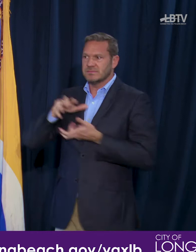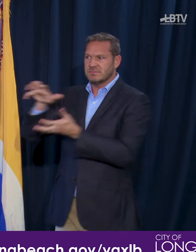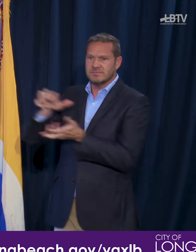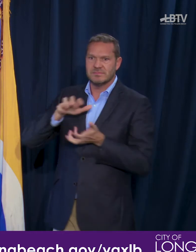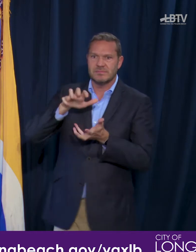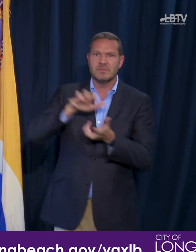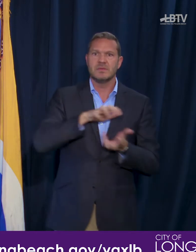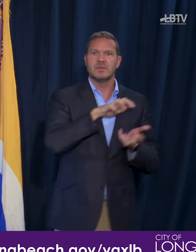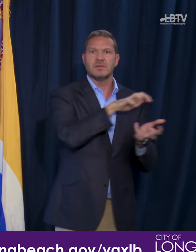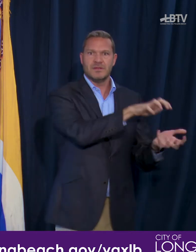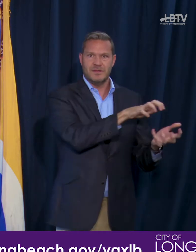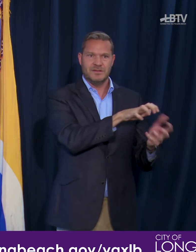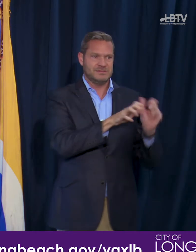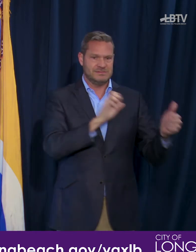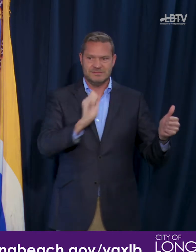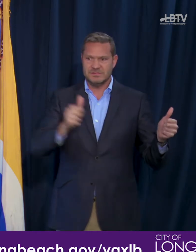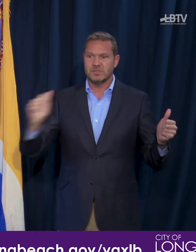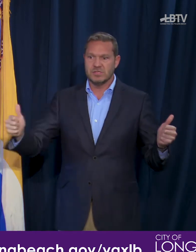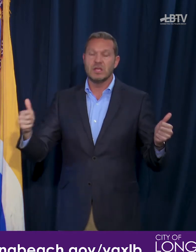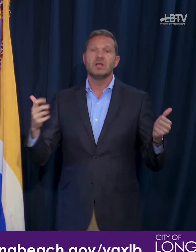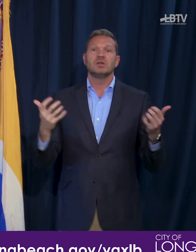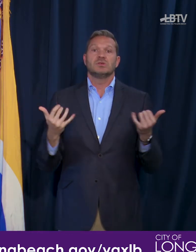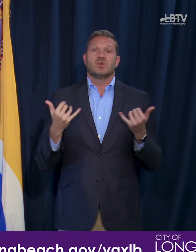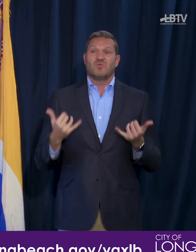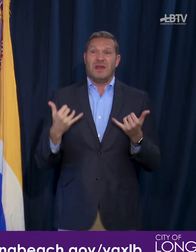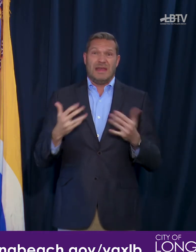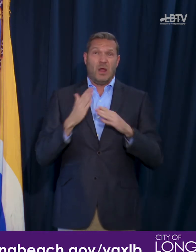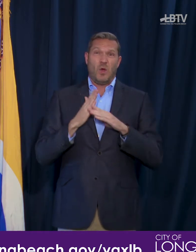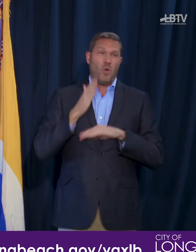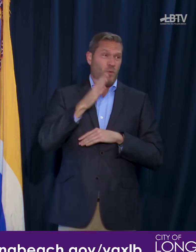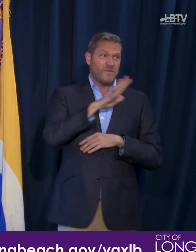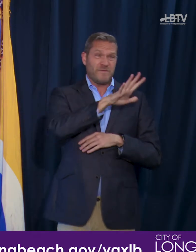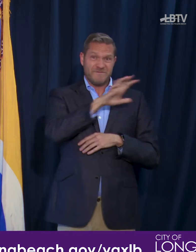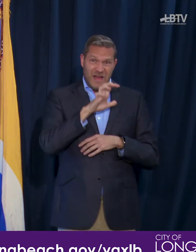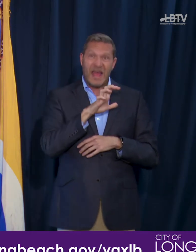They're doing 500 older adults for us this week and continue to do of, continue to give